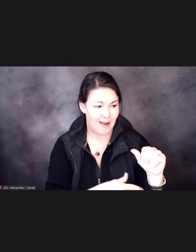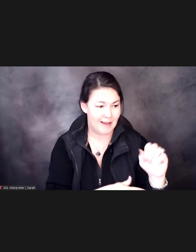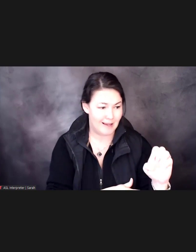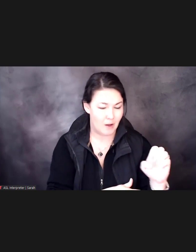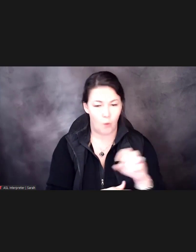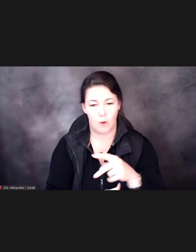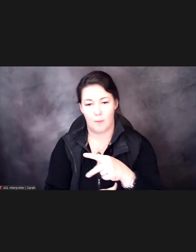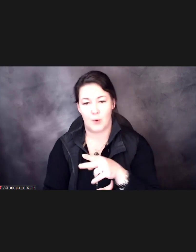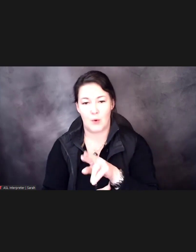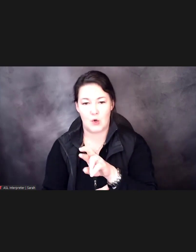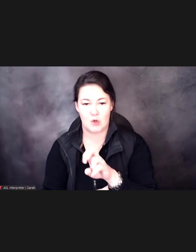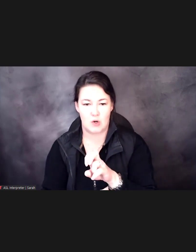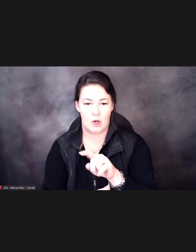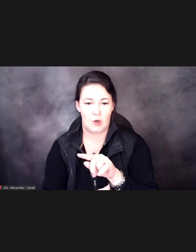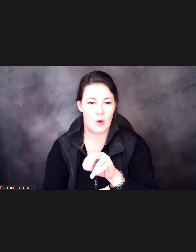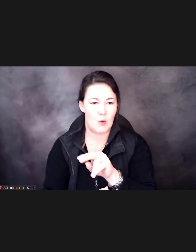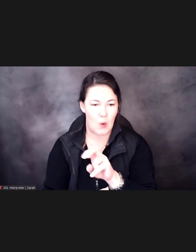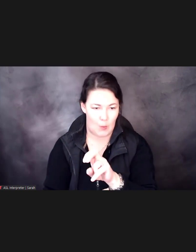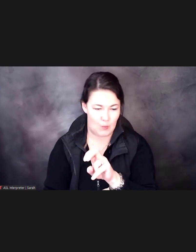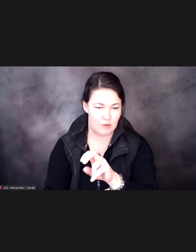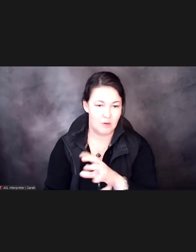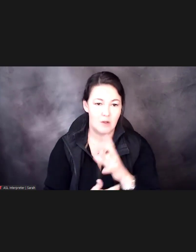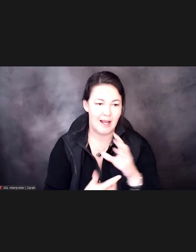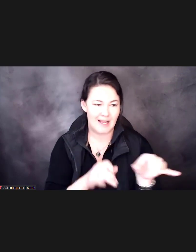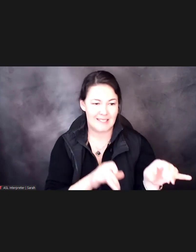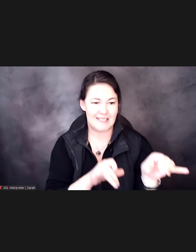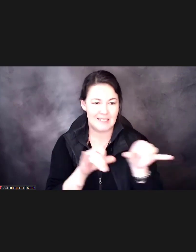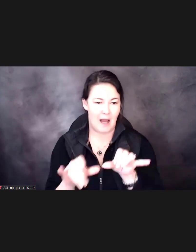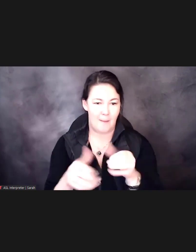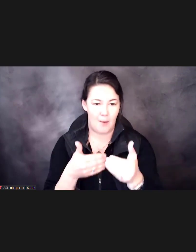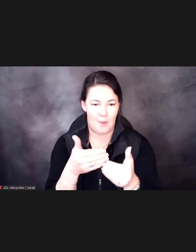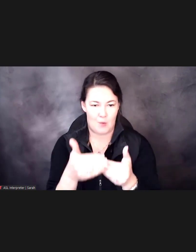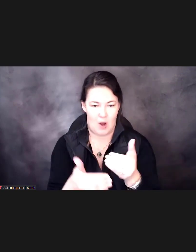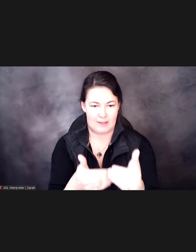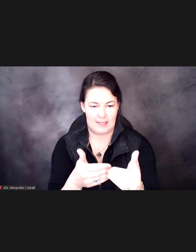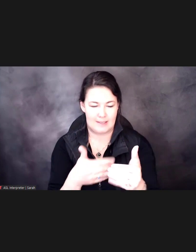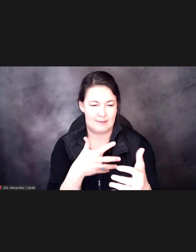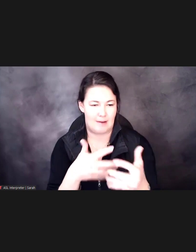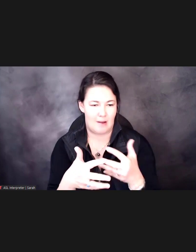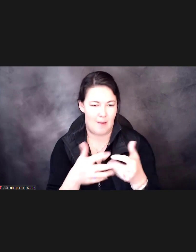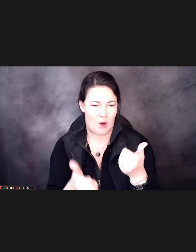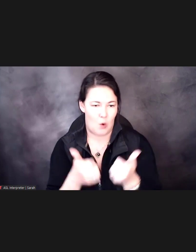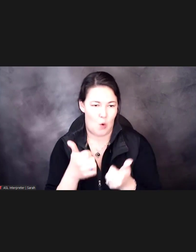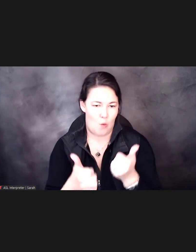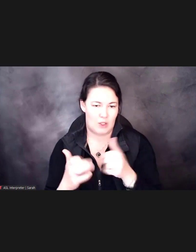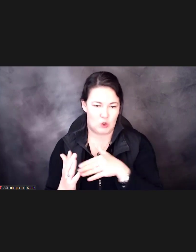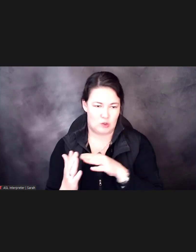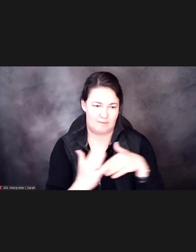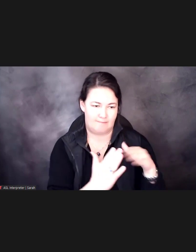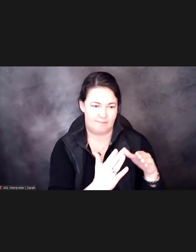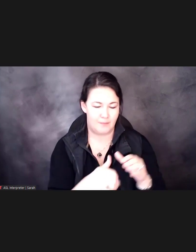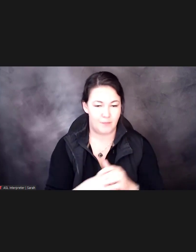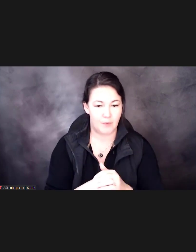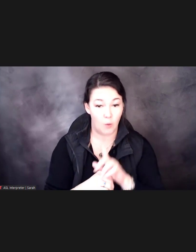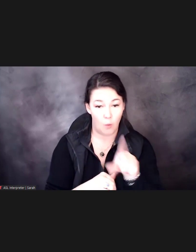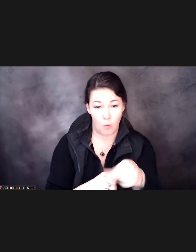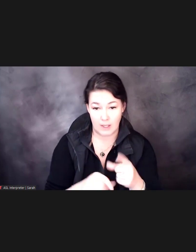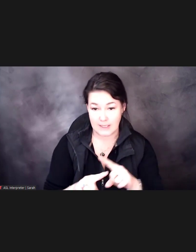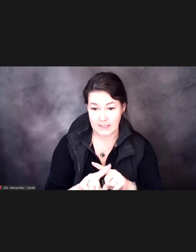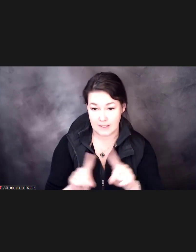tone. It's exactly the same process within each method.